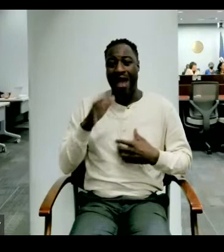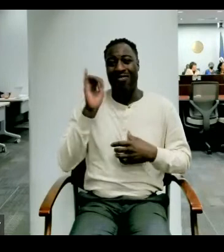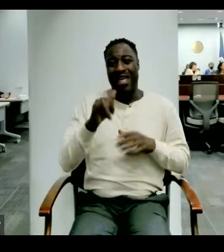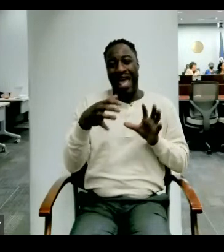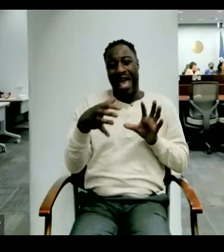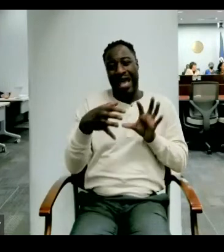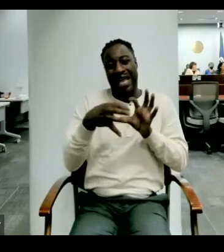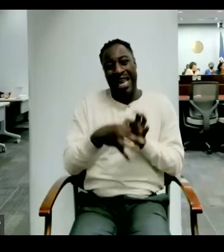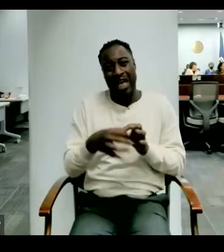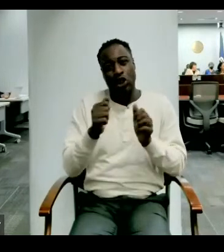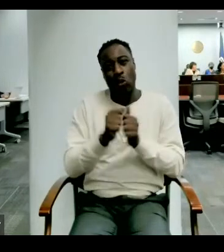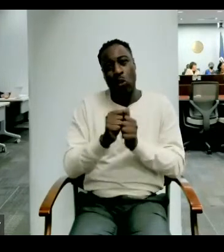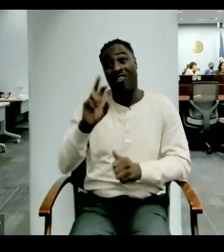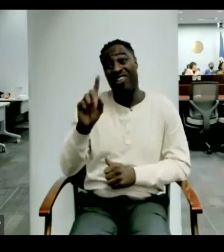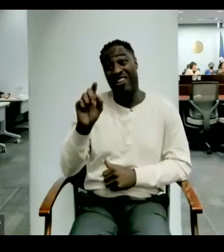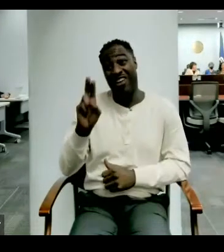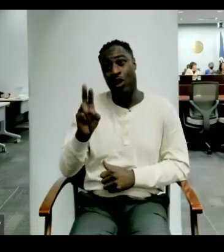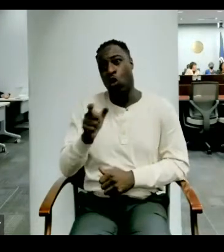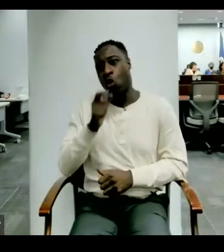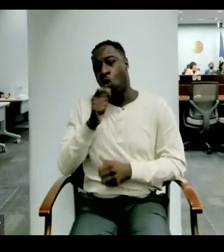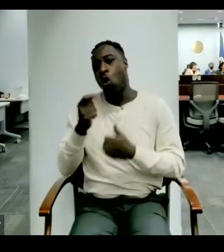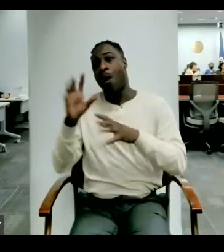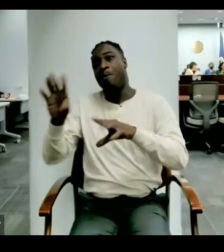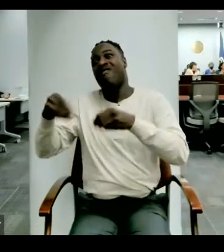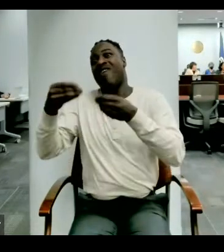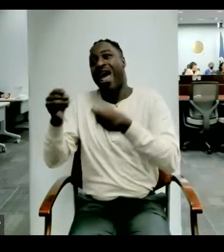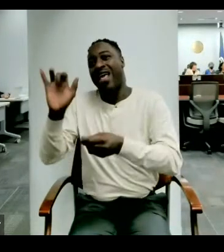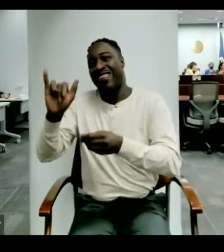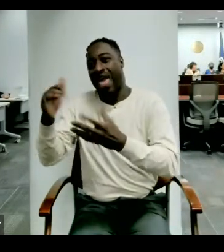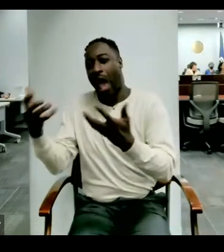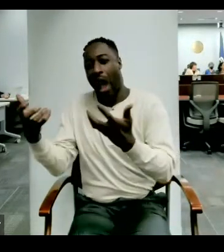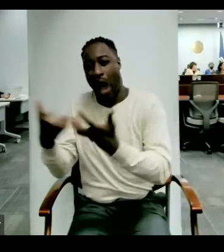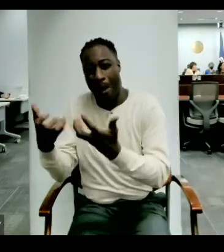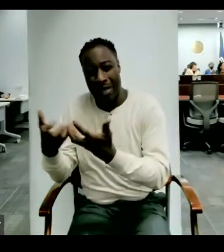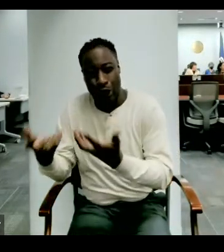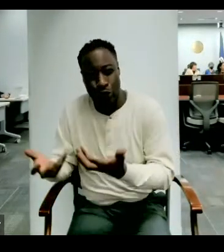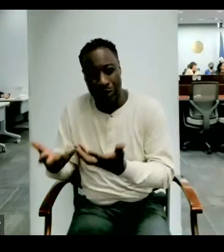with the vendor who is actually maybe implementing or know how it works where